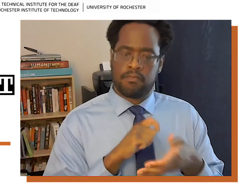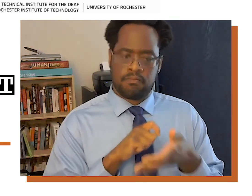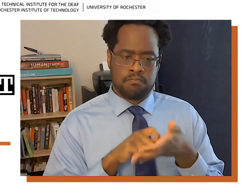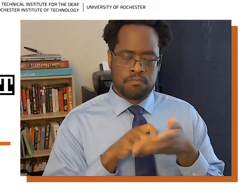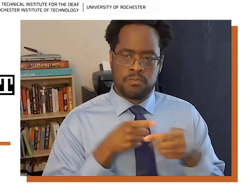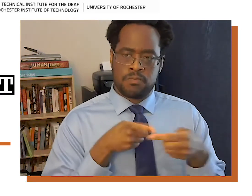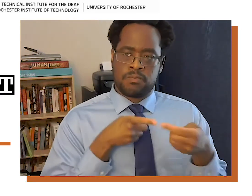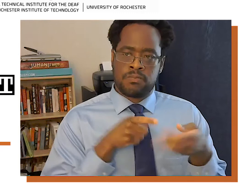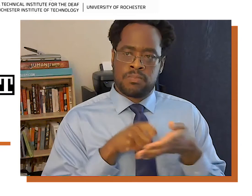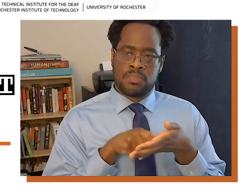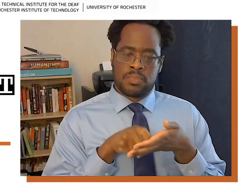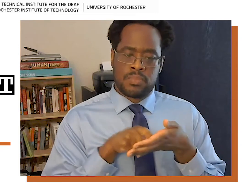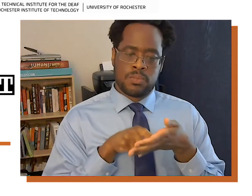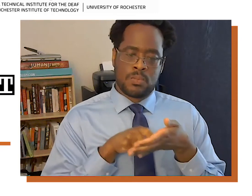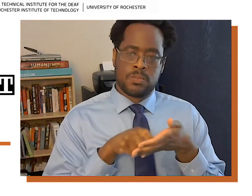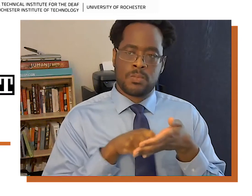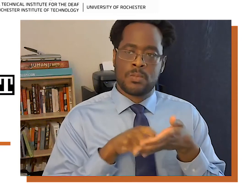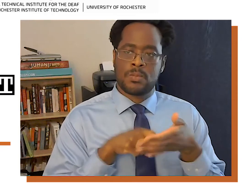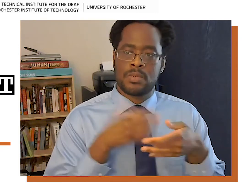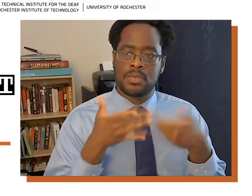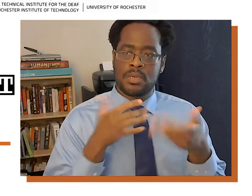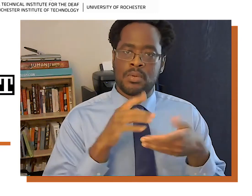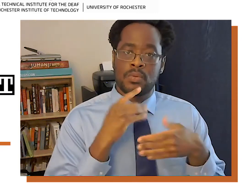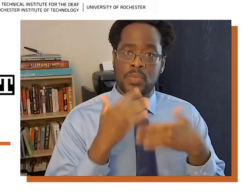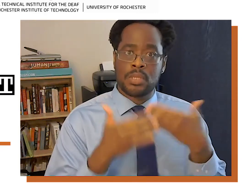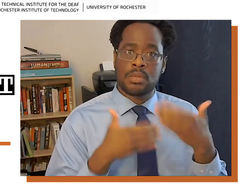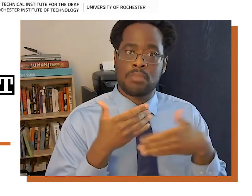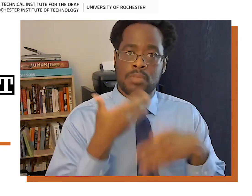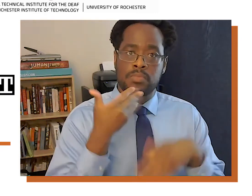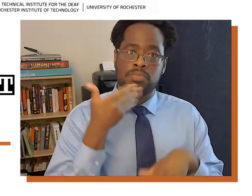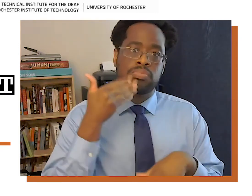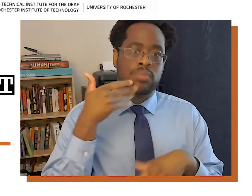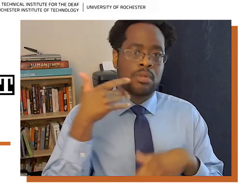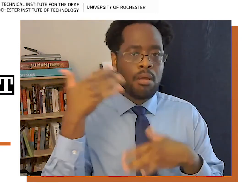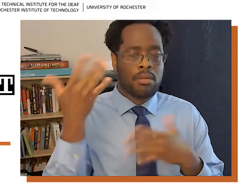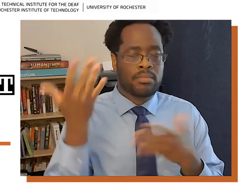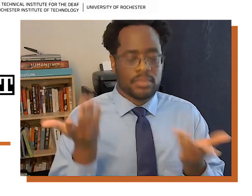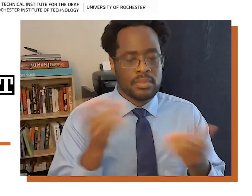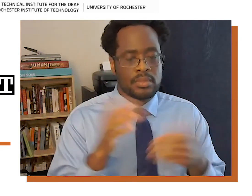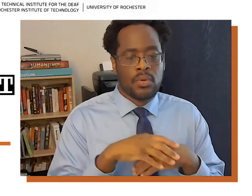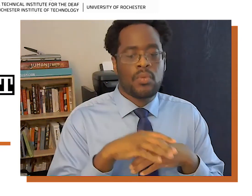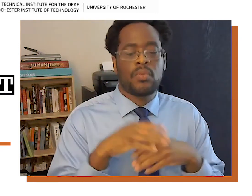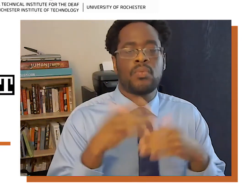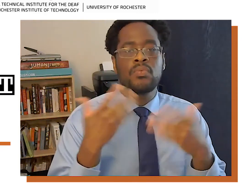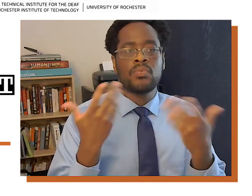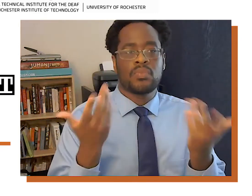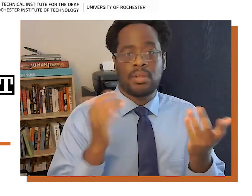At this time, I went back to school. After seeing my brother graduate and start excelling in his career, I went back to school,